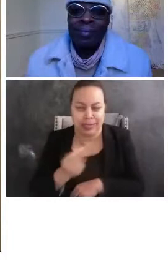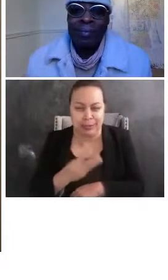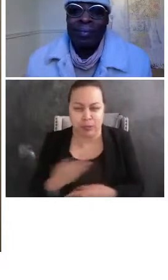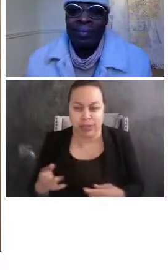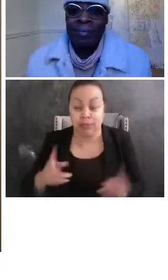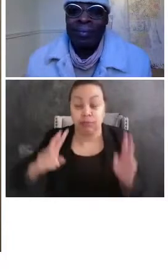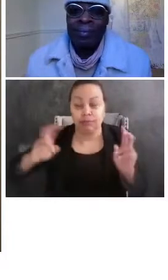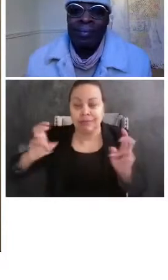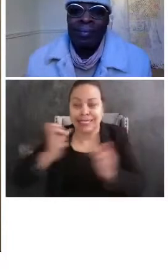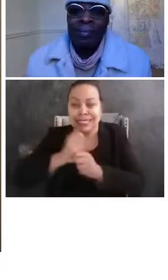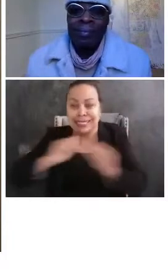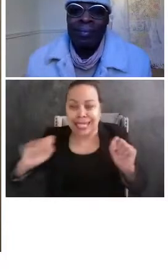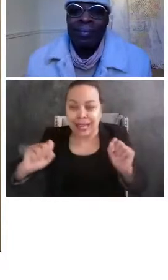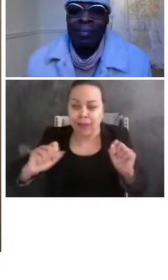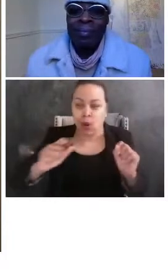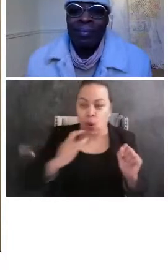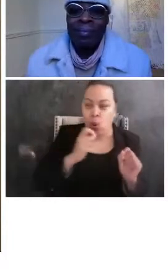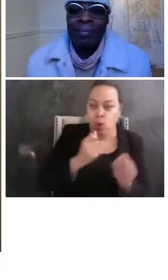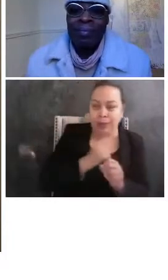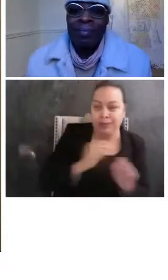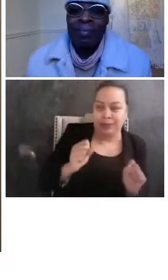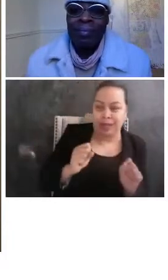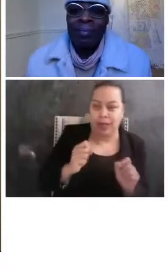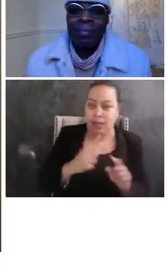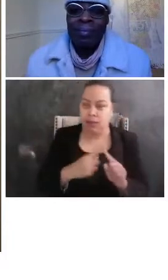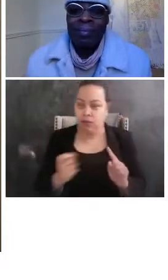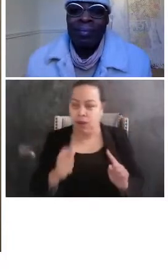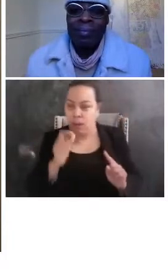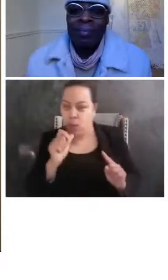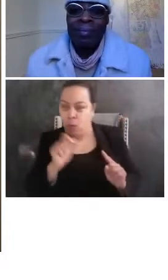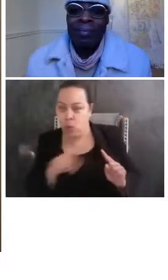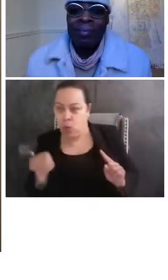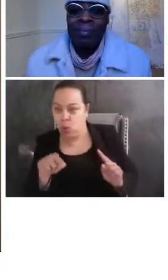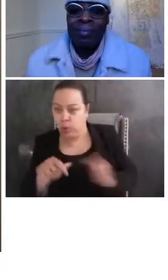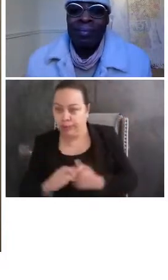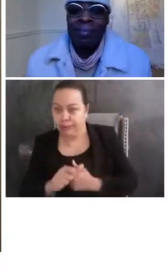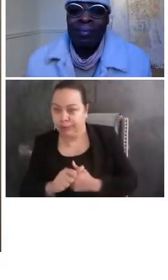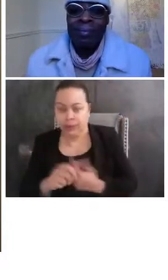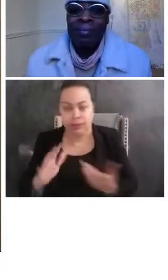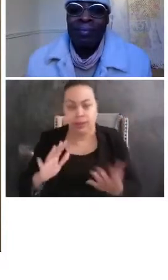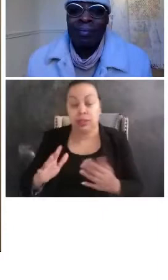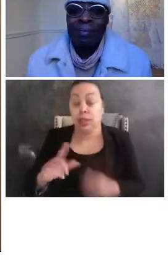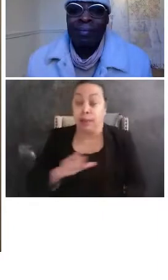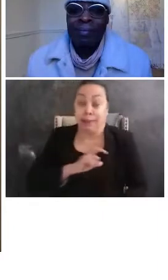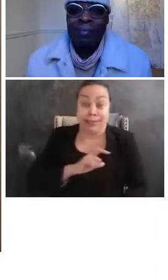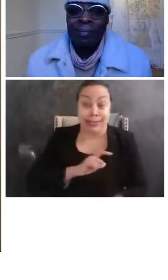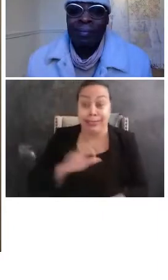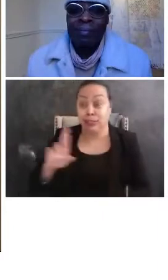is safe from whom. Police reform.